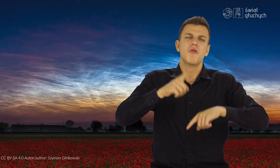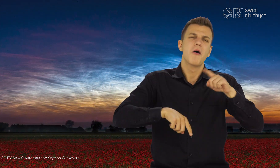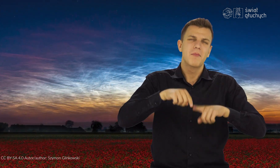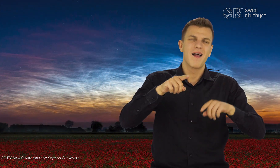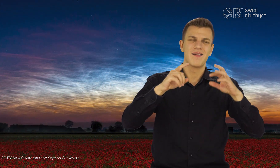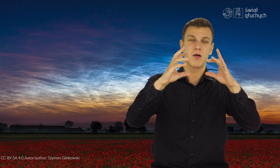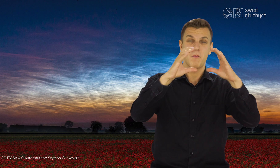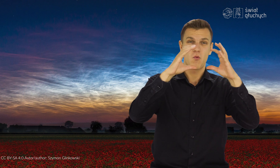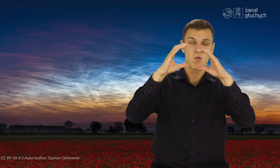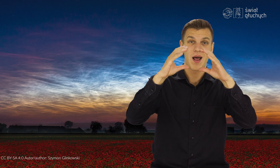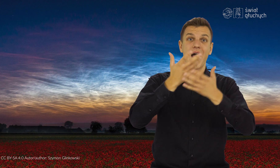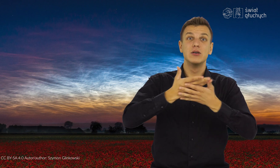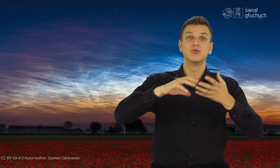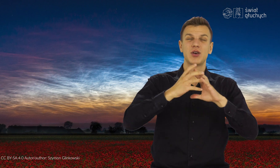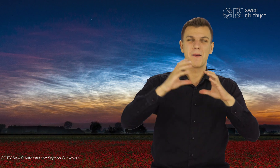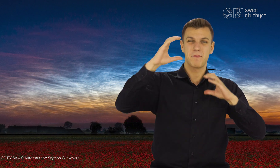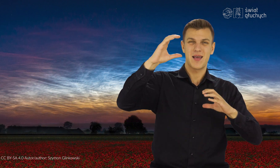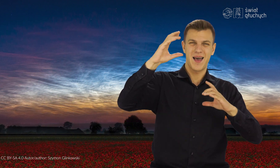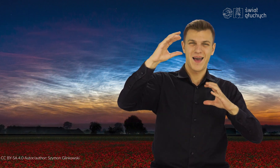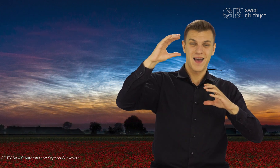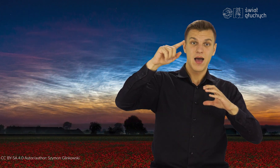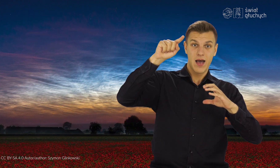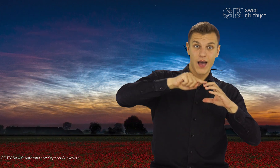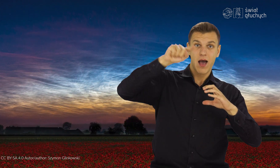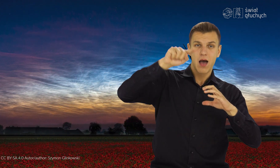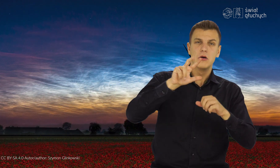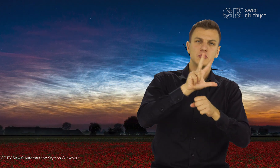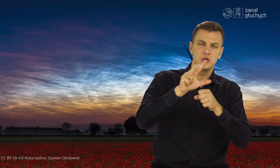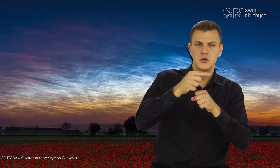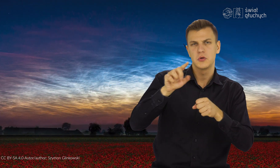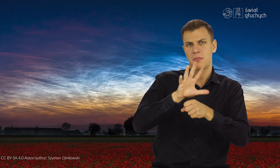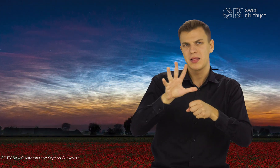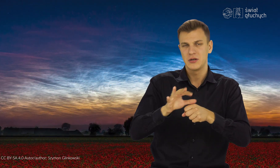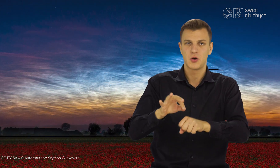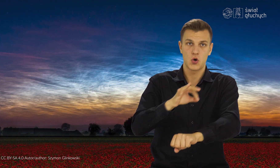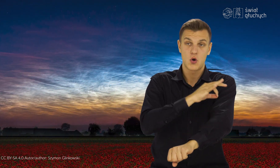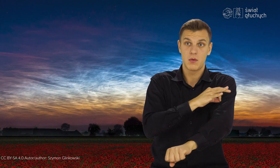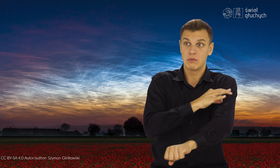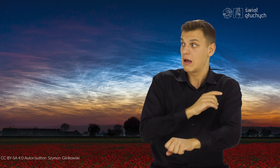Normal clouds are at heights of up to 13-15 kilometers.